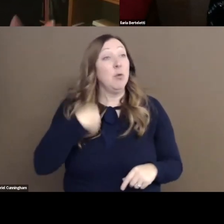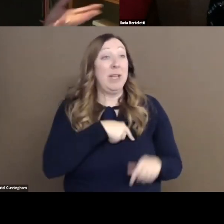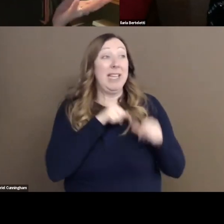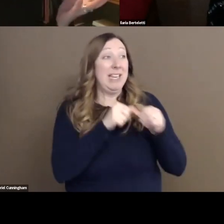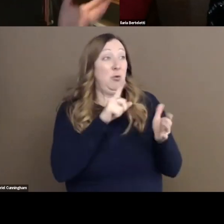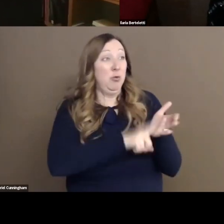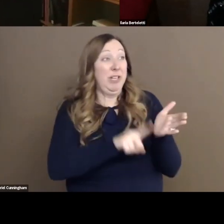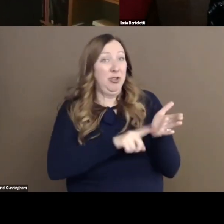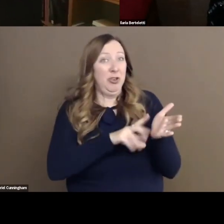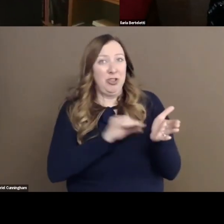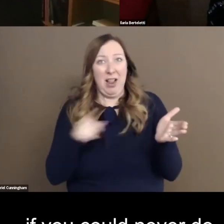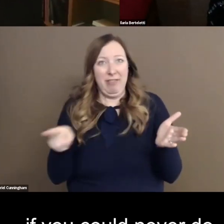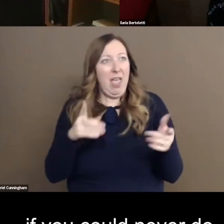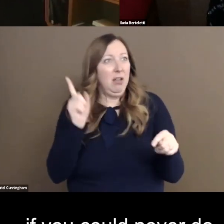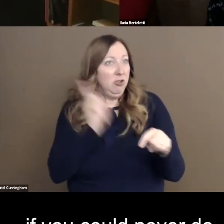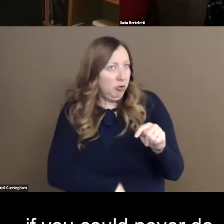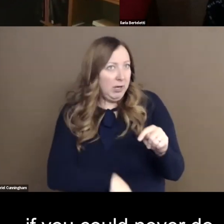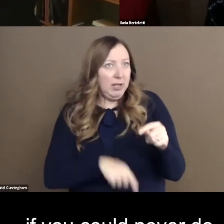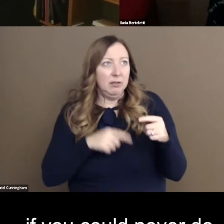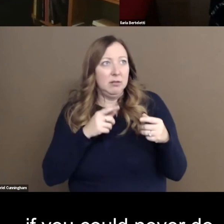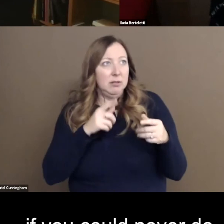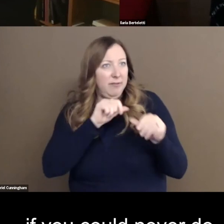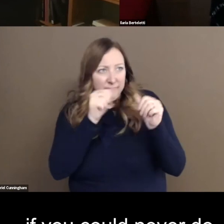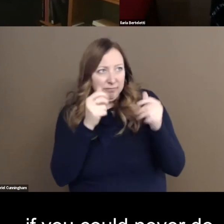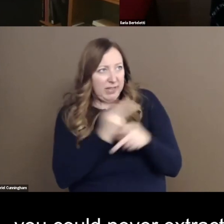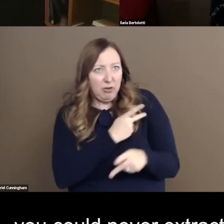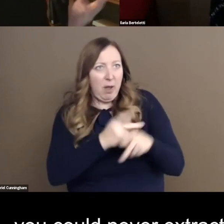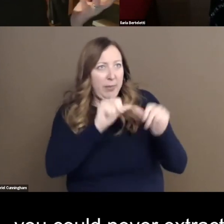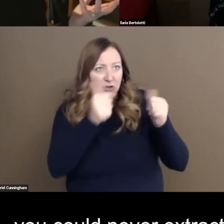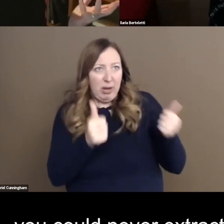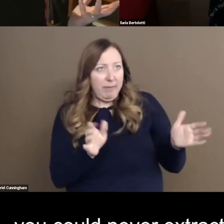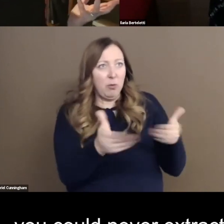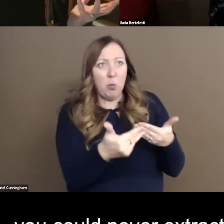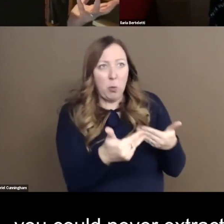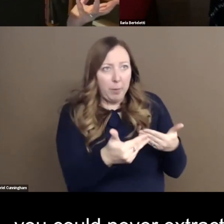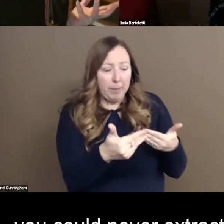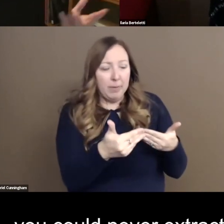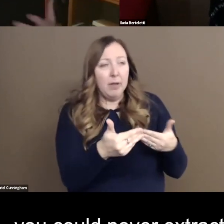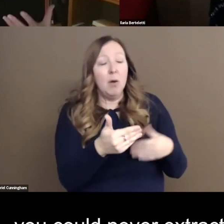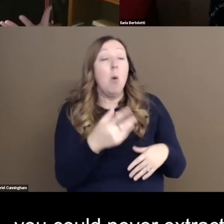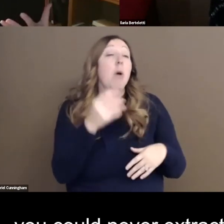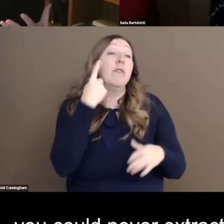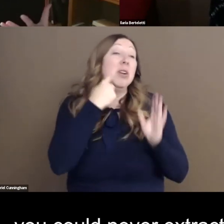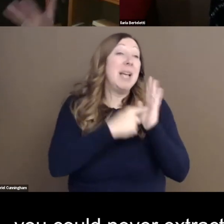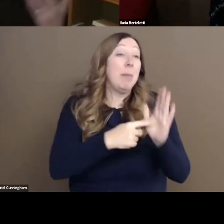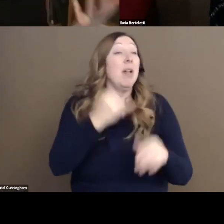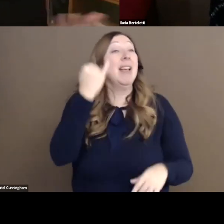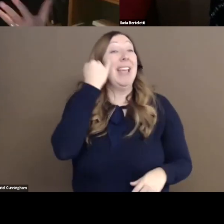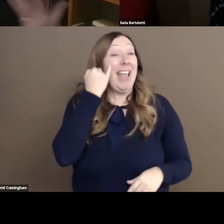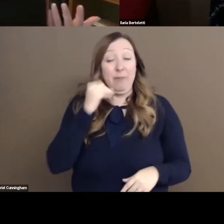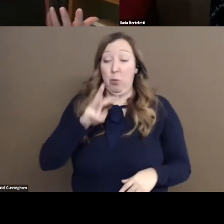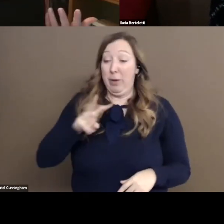mean another example is if you could never do the biological motion task you could never extract the point light